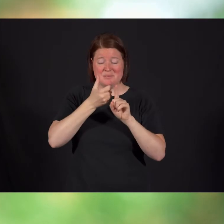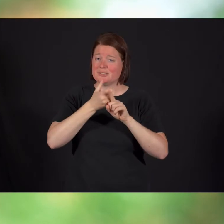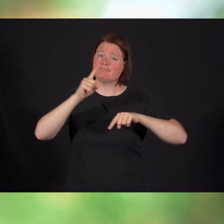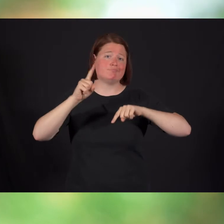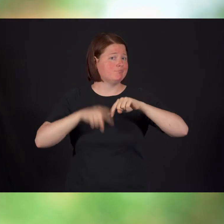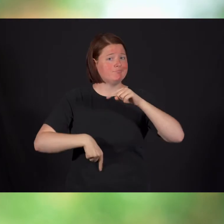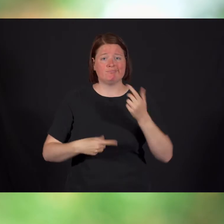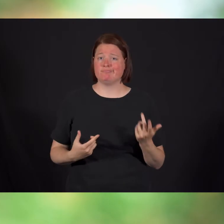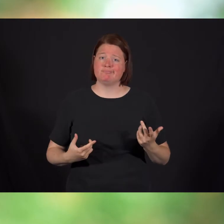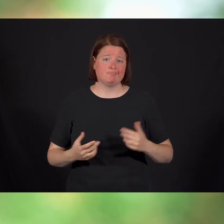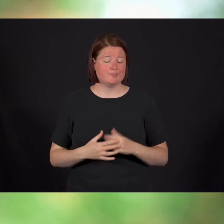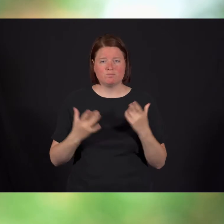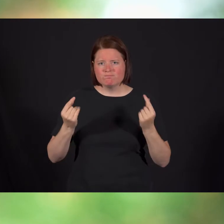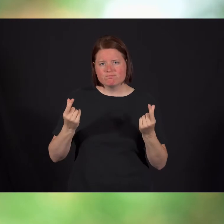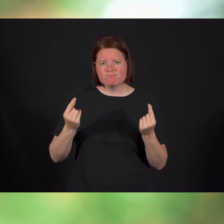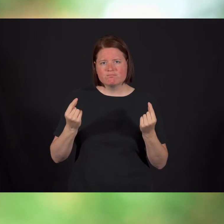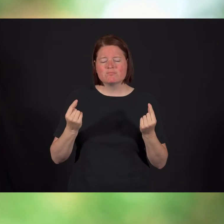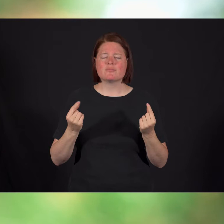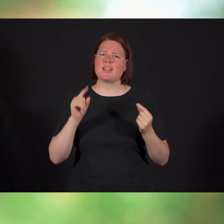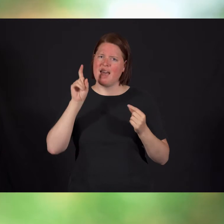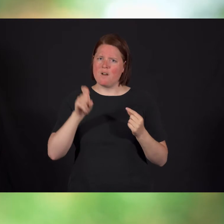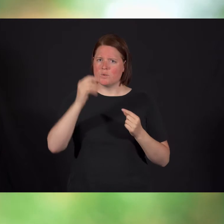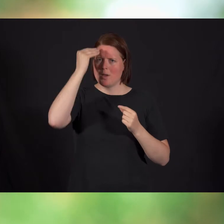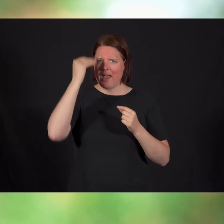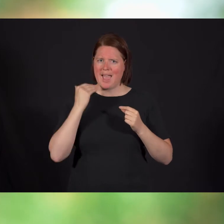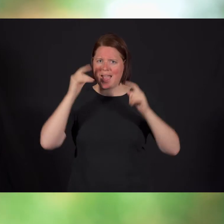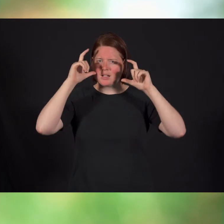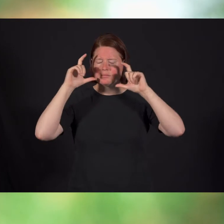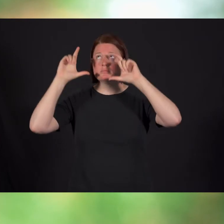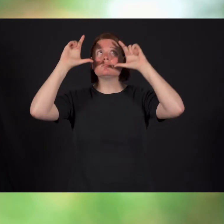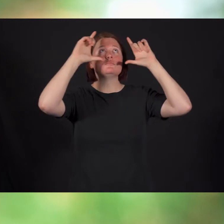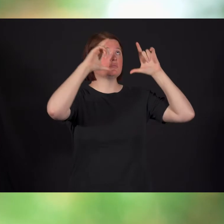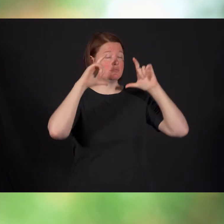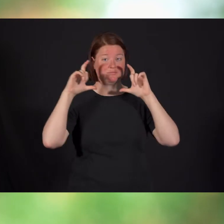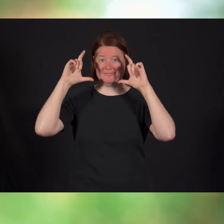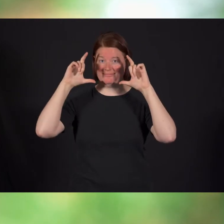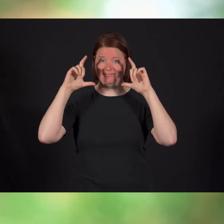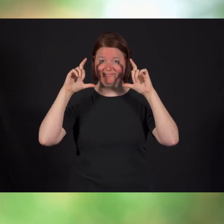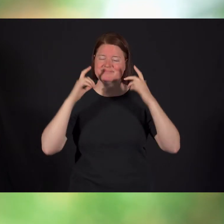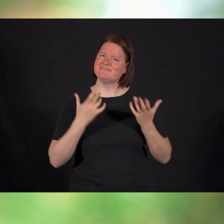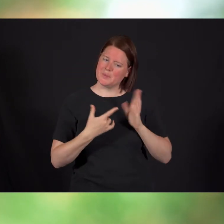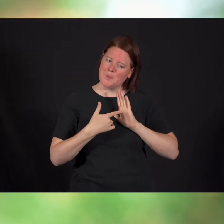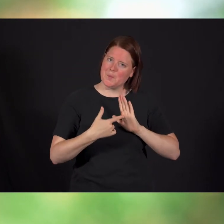They can't move those eyeballs so they need to move their heads to see the world around them and I can show you that Doctor Who